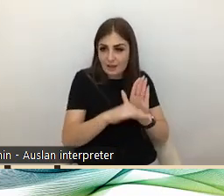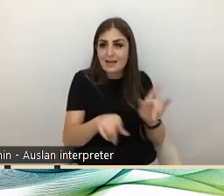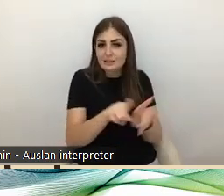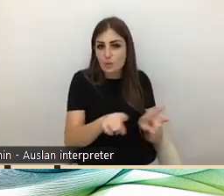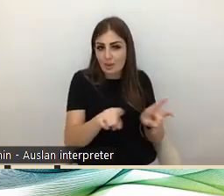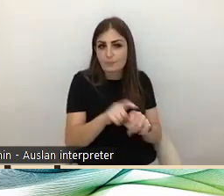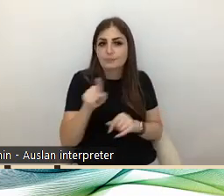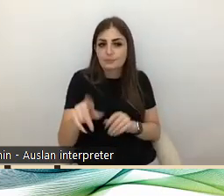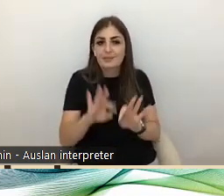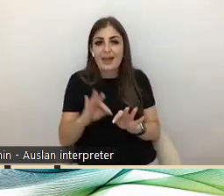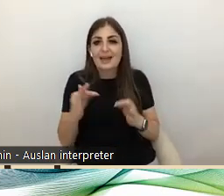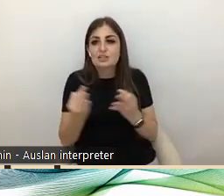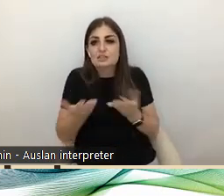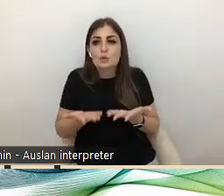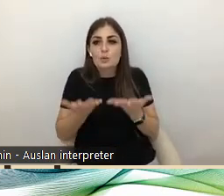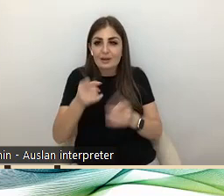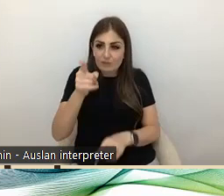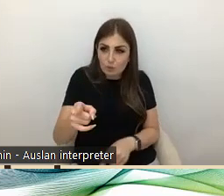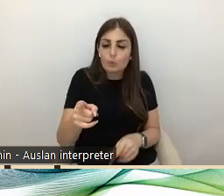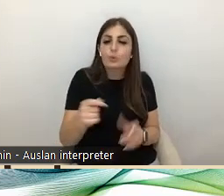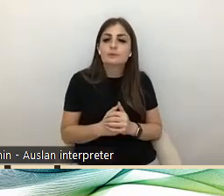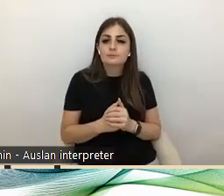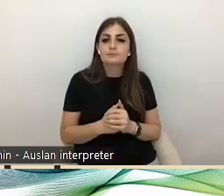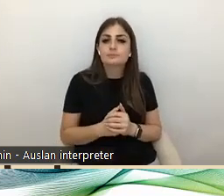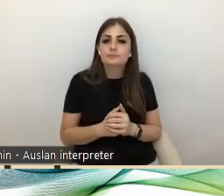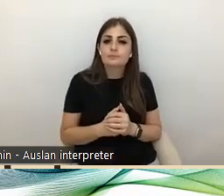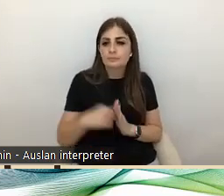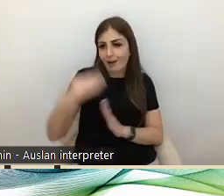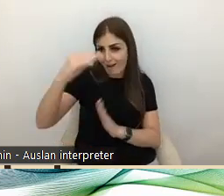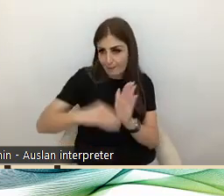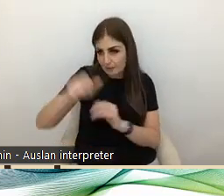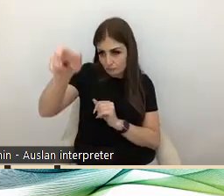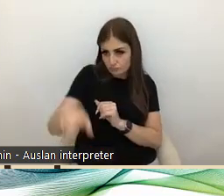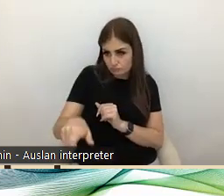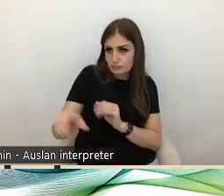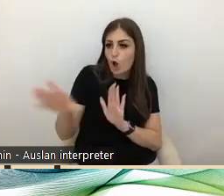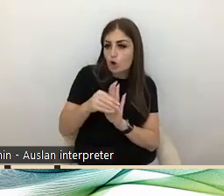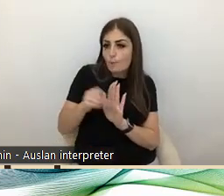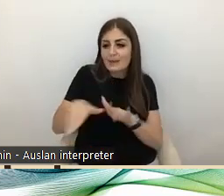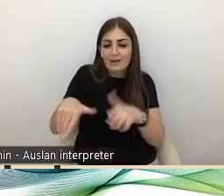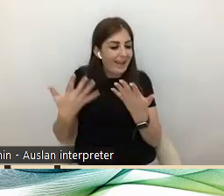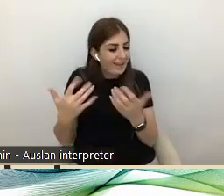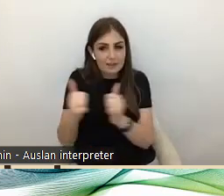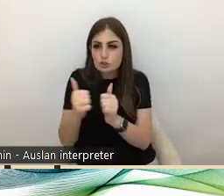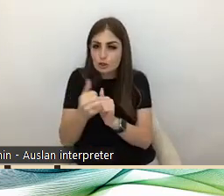The agency will give you, the applicant, a copy of any documents given to the Independent